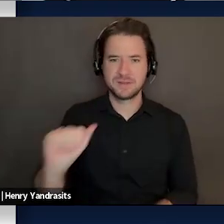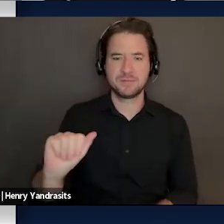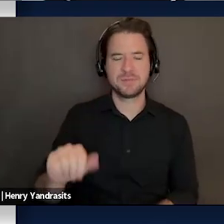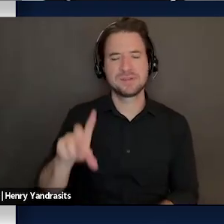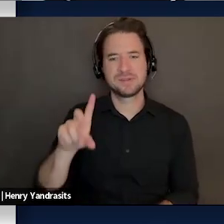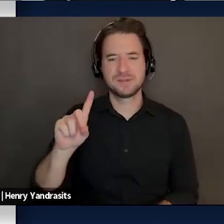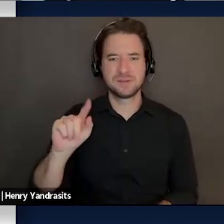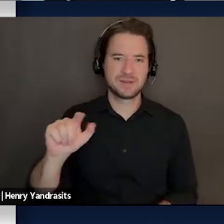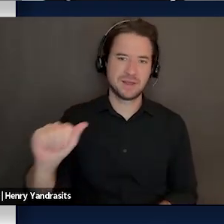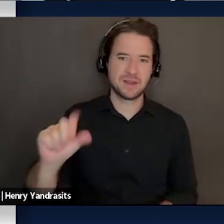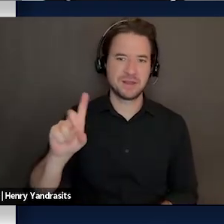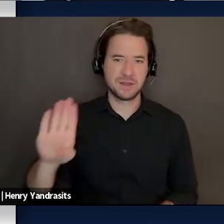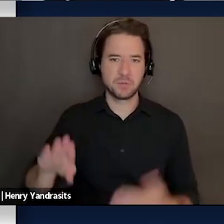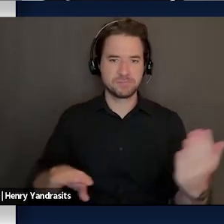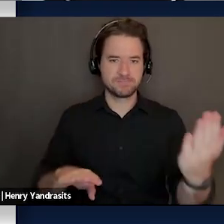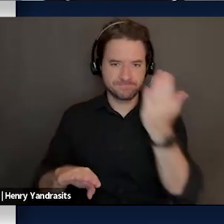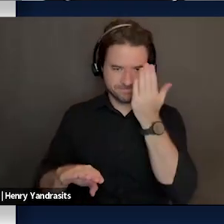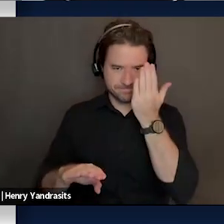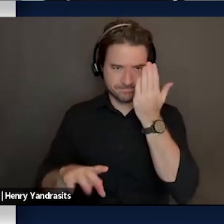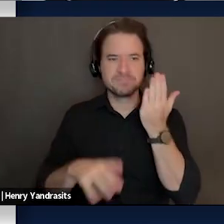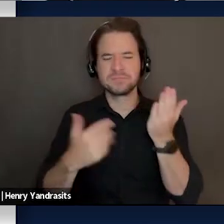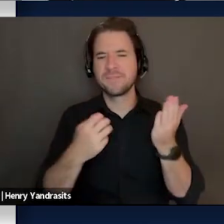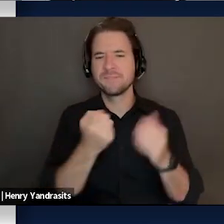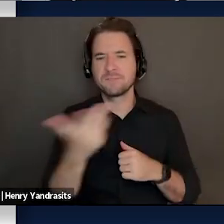And I have a few screenshots of different components of the dashboard throughout.